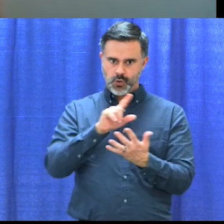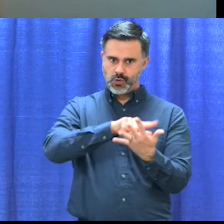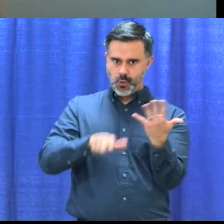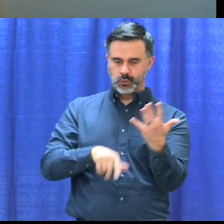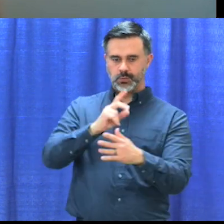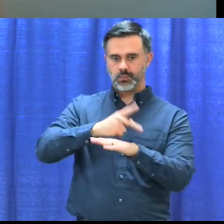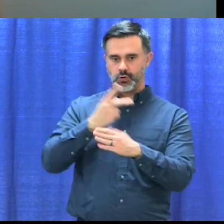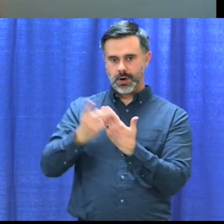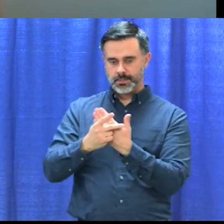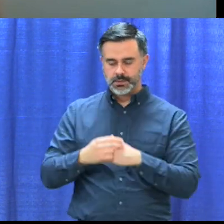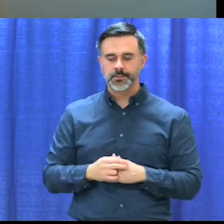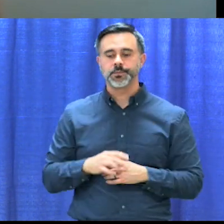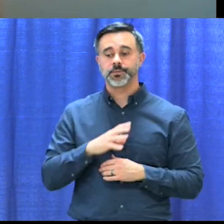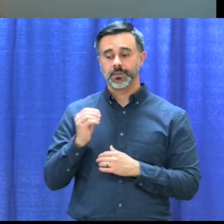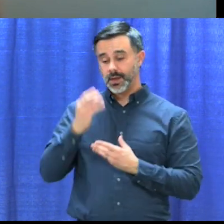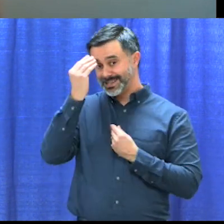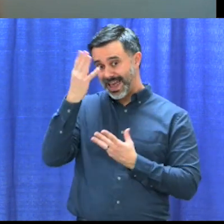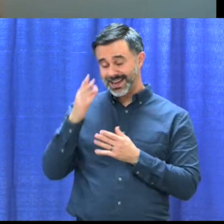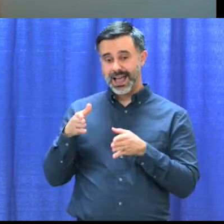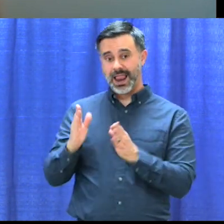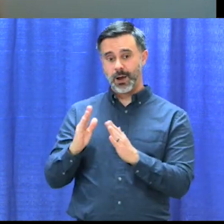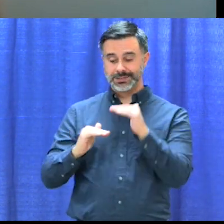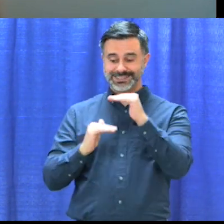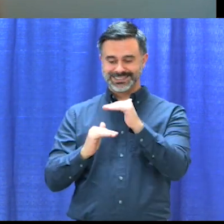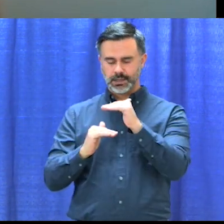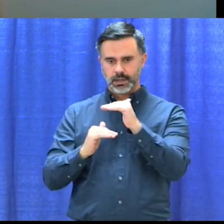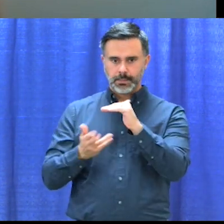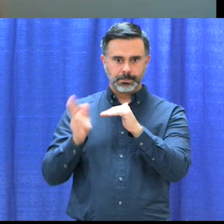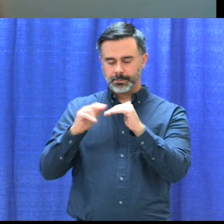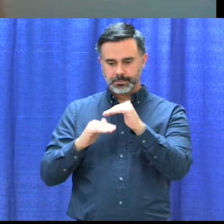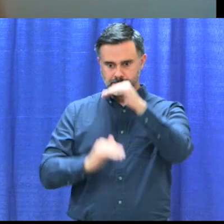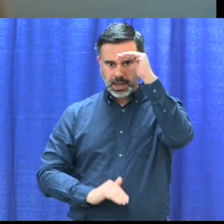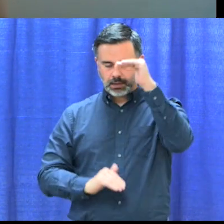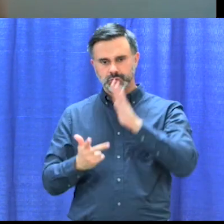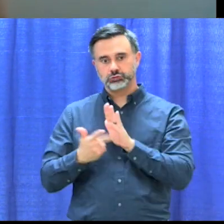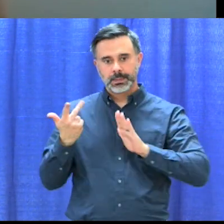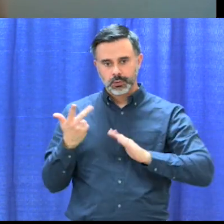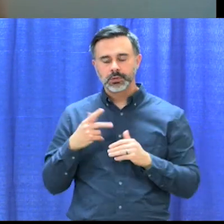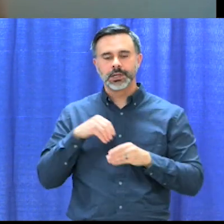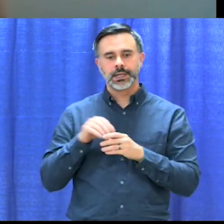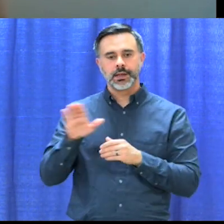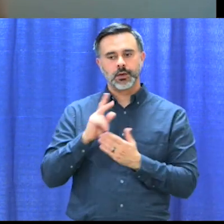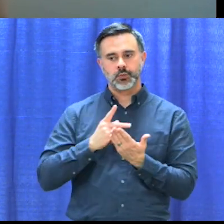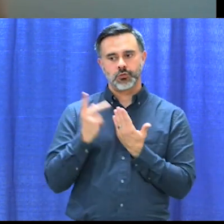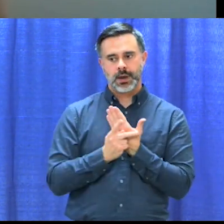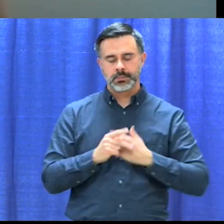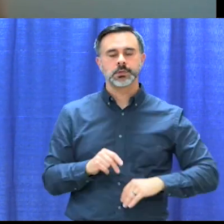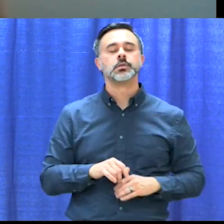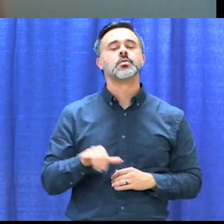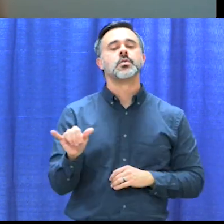We've also tripled the monthly data allowance for schools that are in the Verizon innovative learning school program.